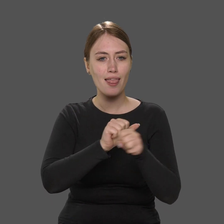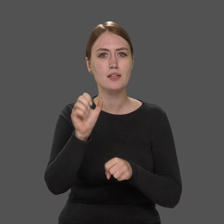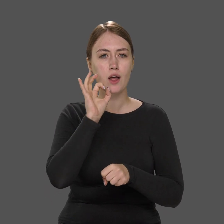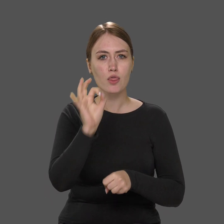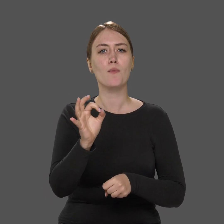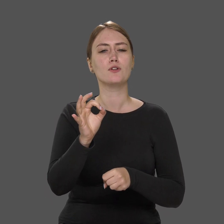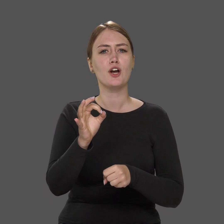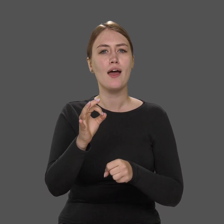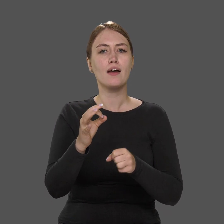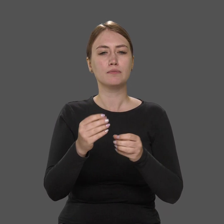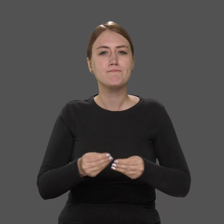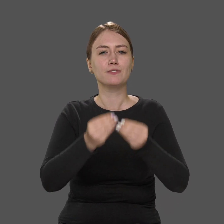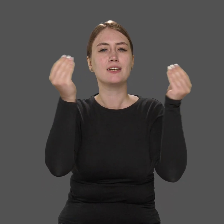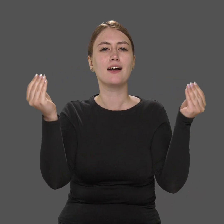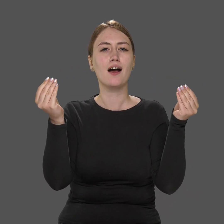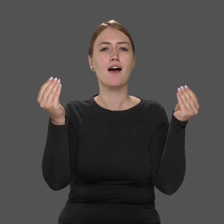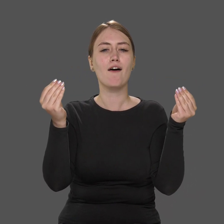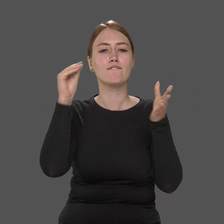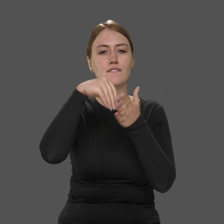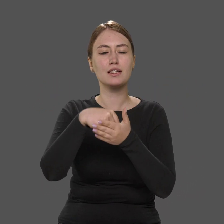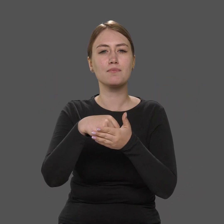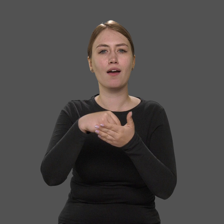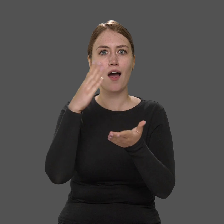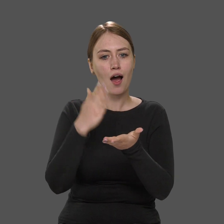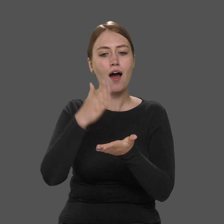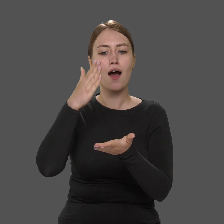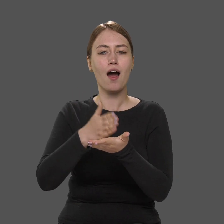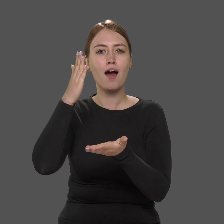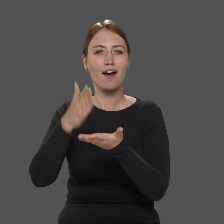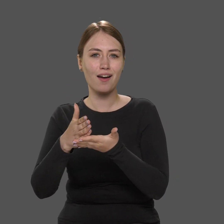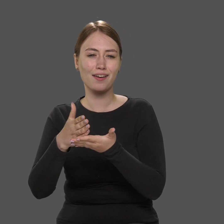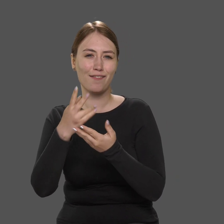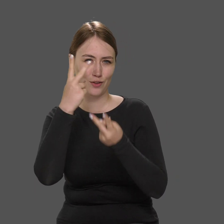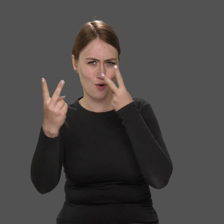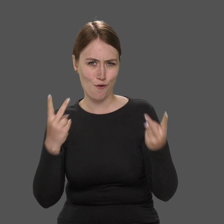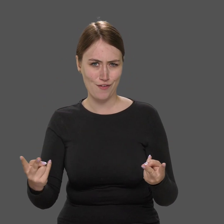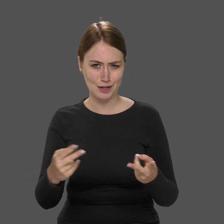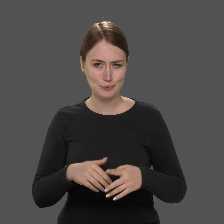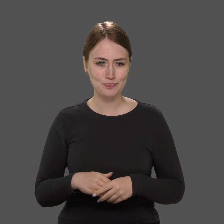This means they have the ability to recognize rhythm in visual signals,